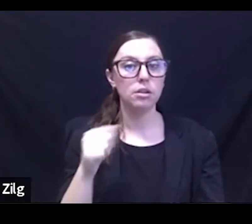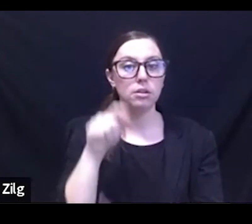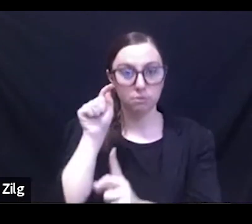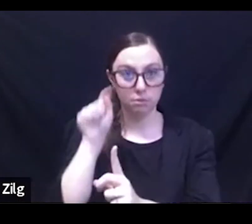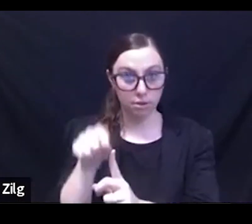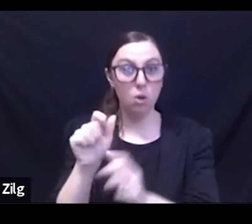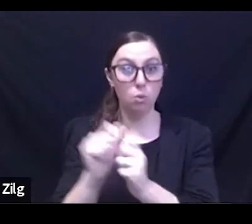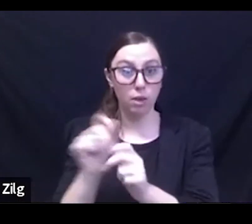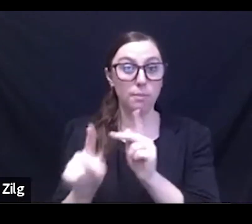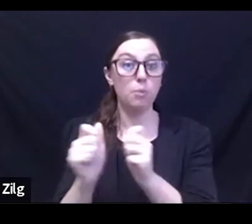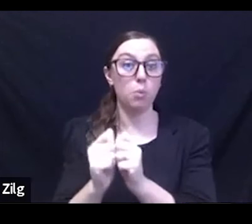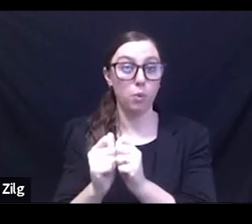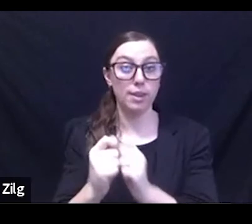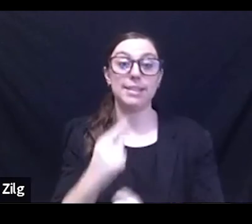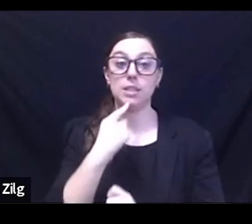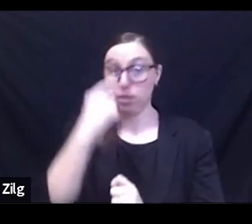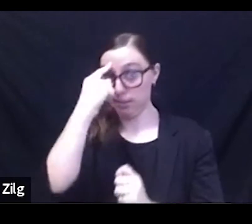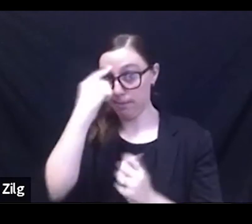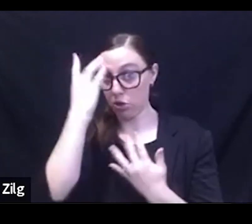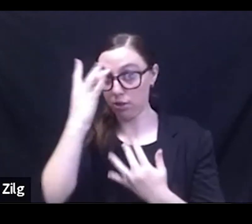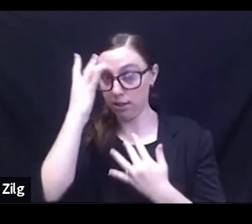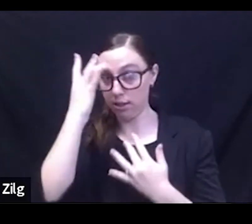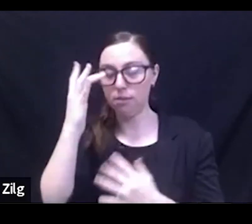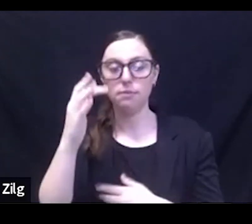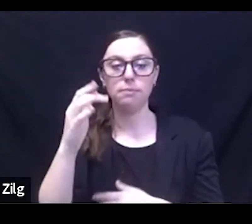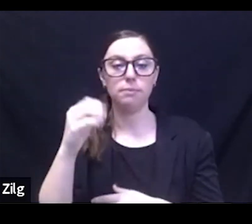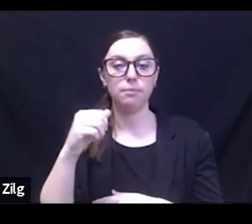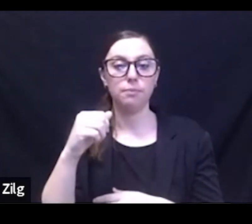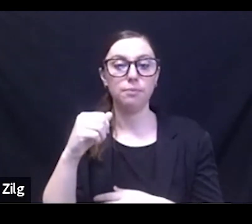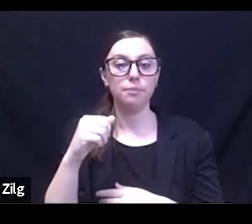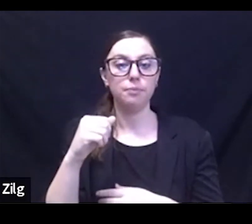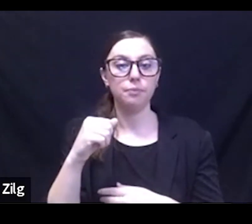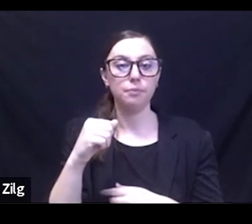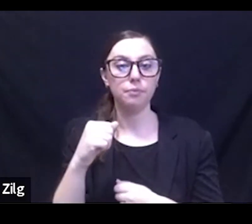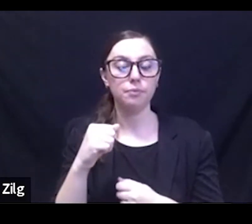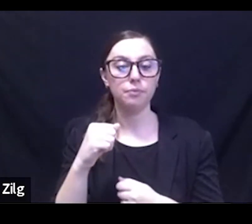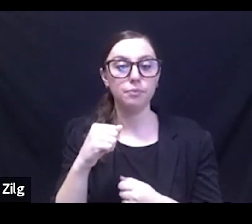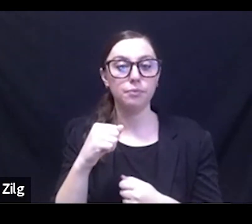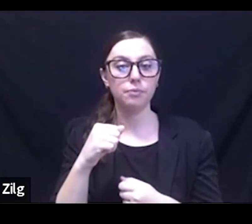with serious mental illness. Oftentimes getting organized